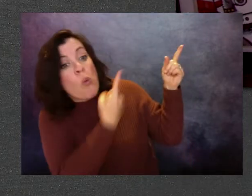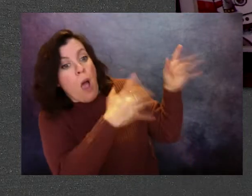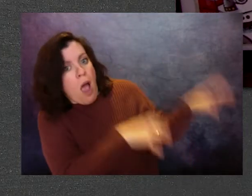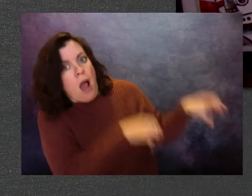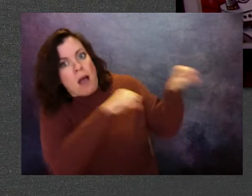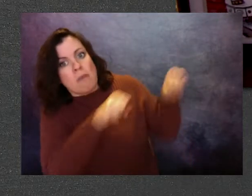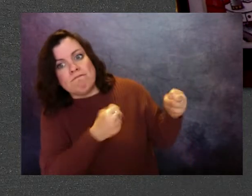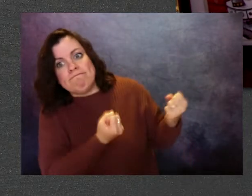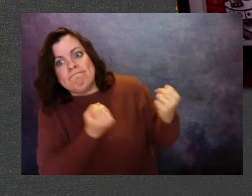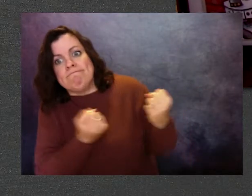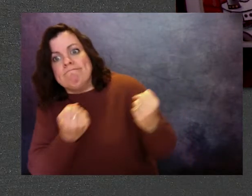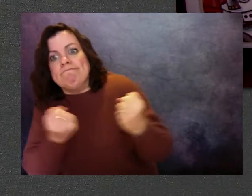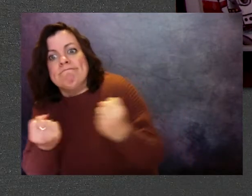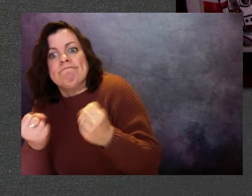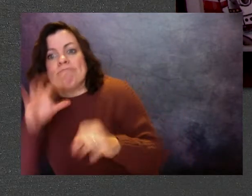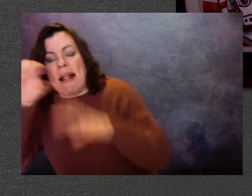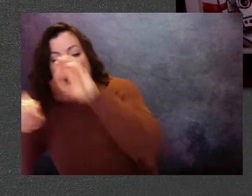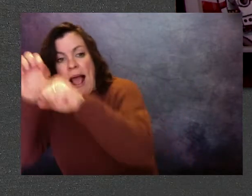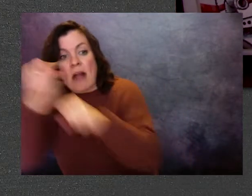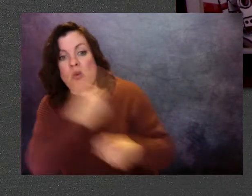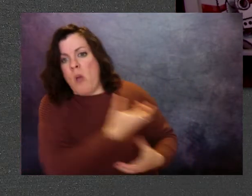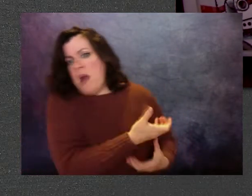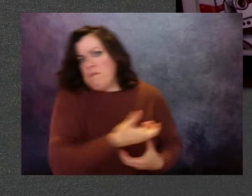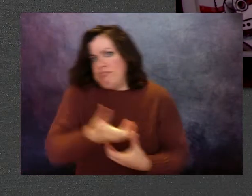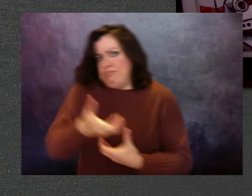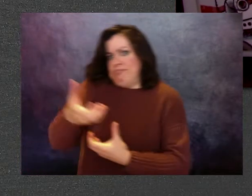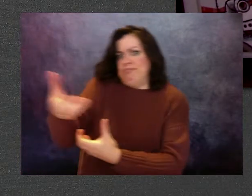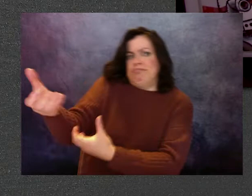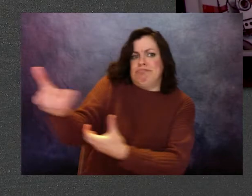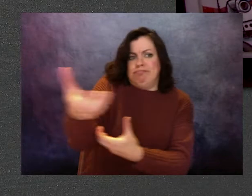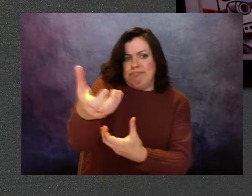Someone's putting out the fire with some water.